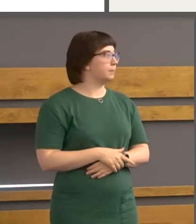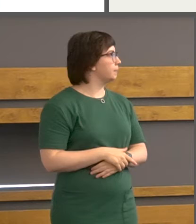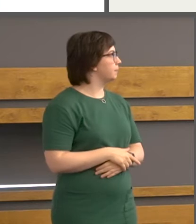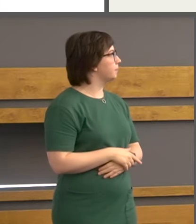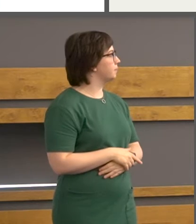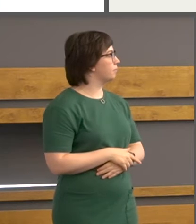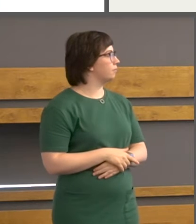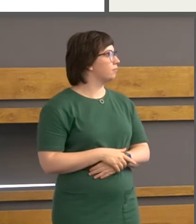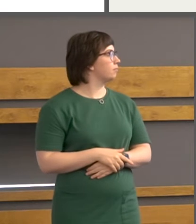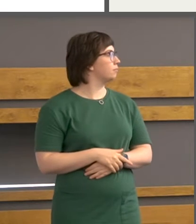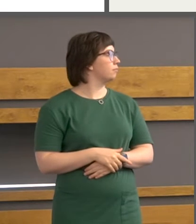And I spent some time...